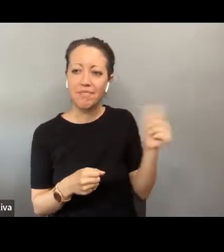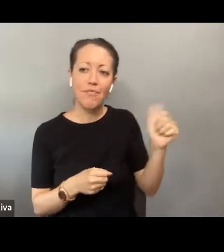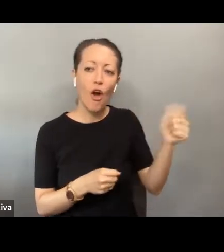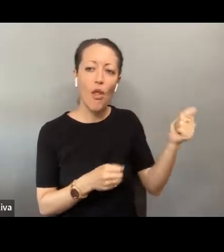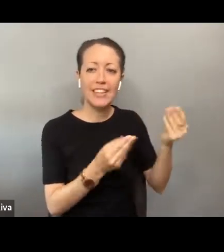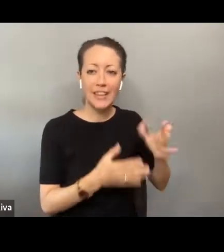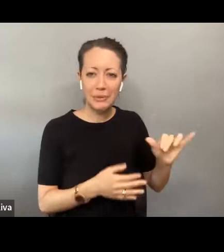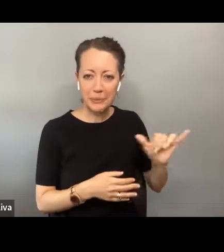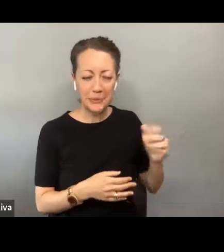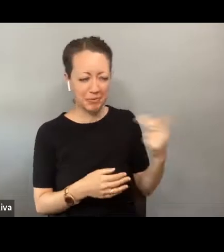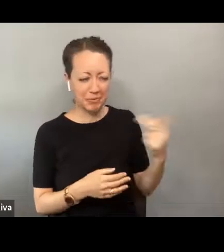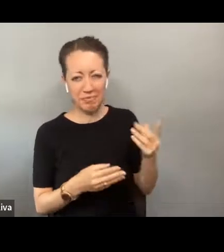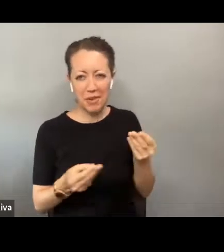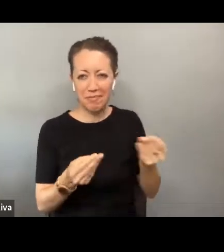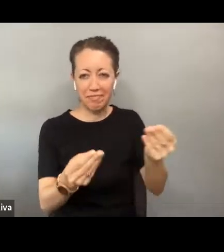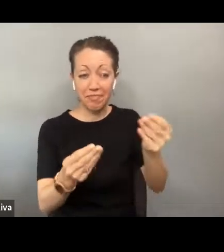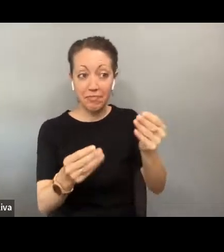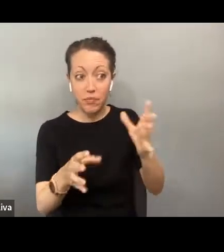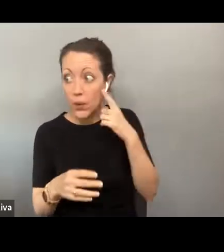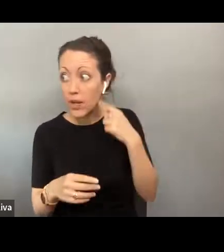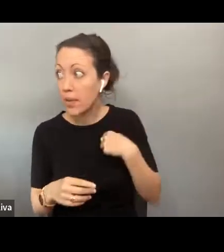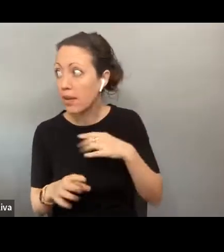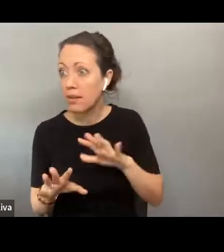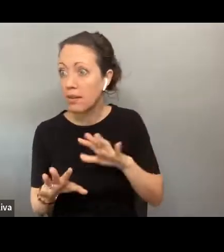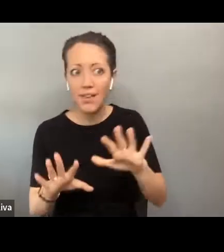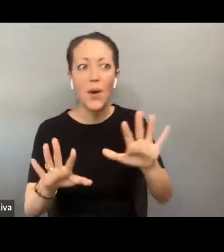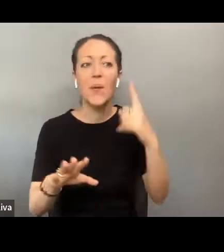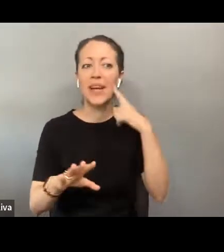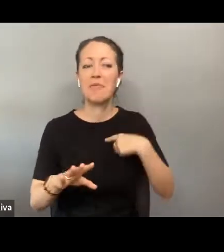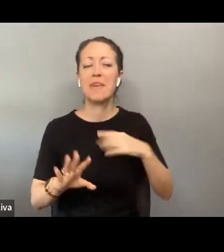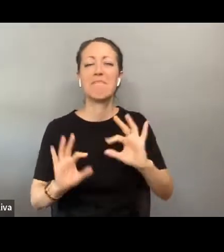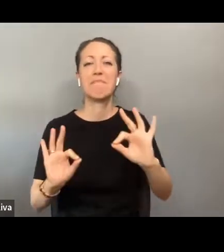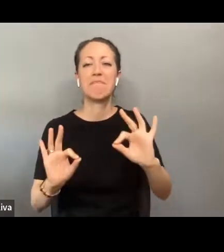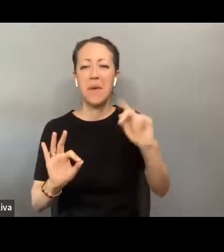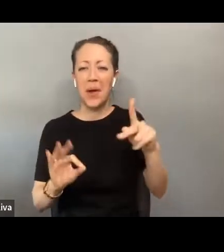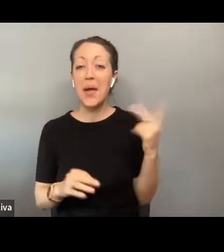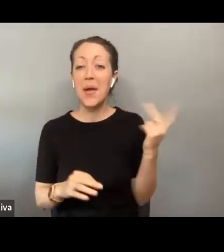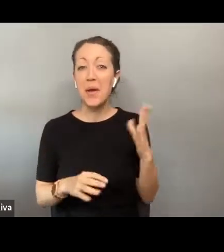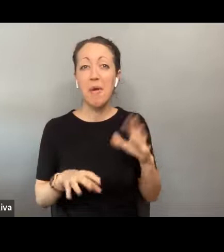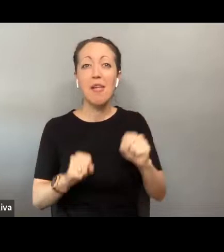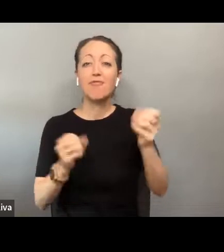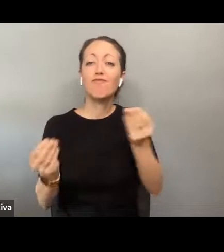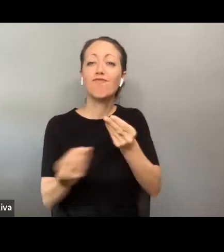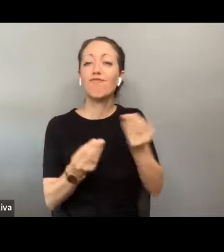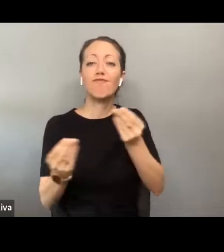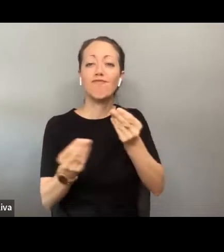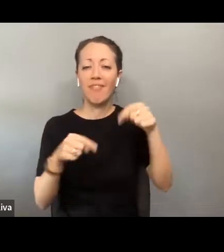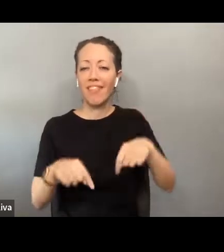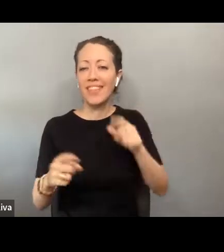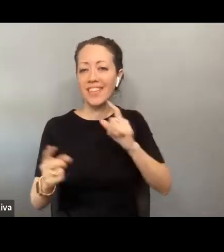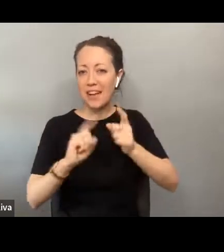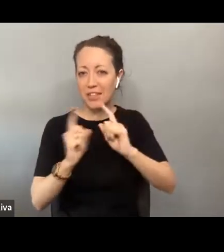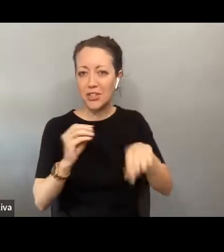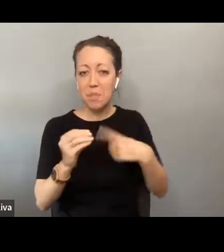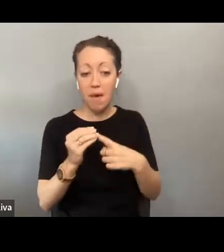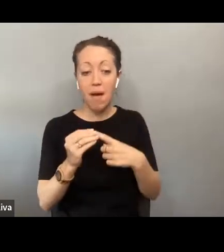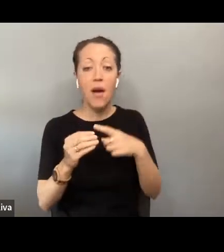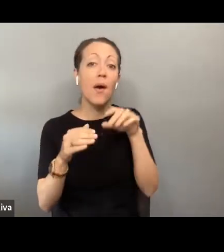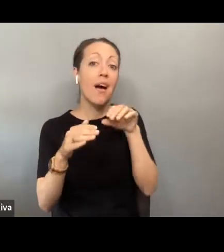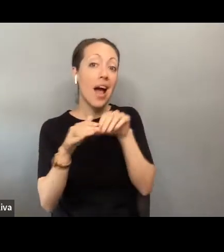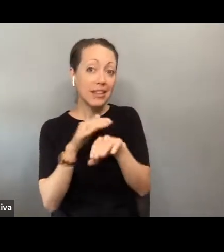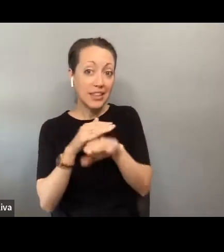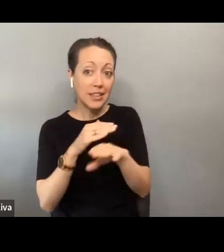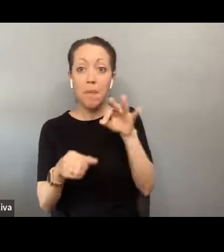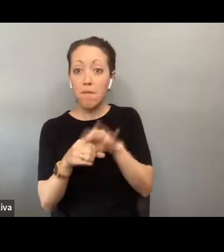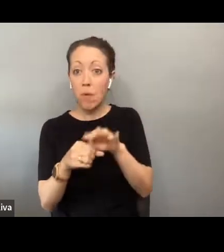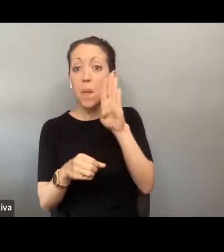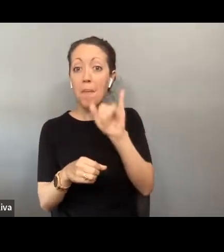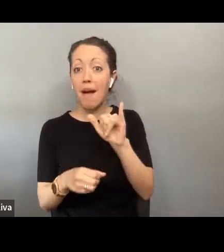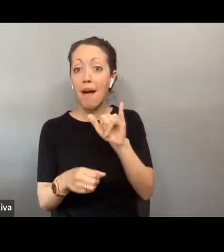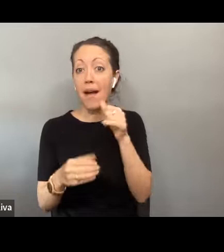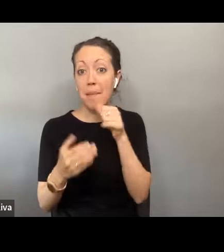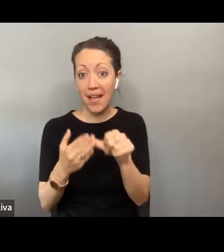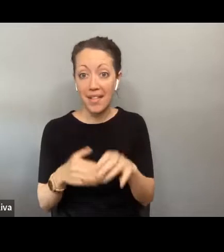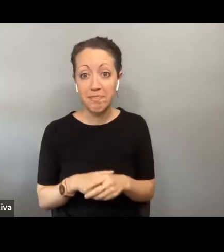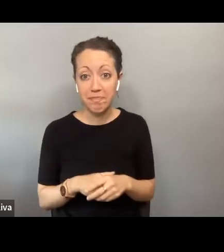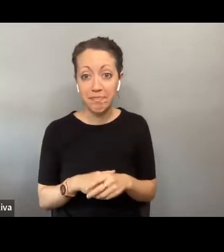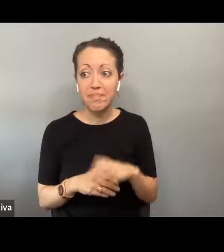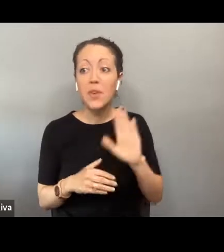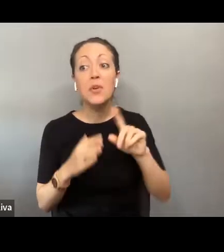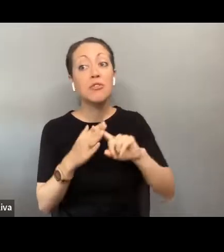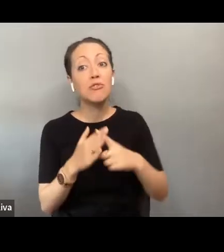Can you guys hear me? Oh, okay. So today we will be facilitating the conversation regards to accessible vote by mail, and to begin we're going to start with the panelists.